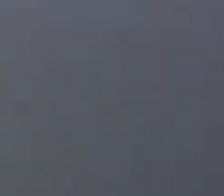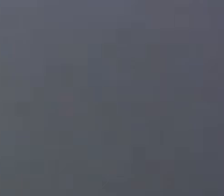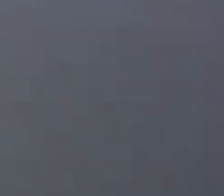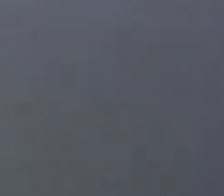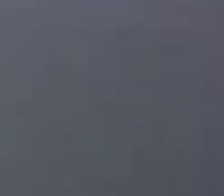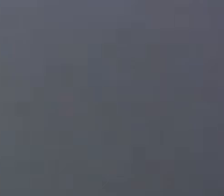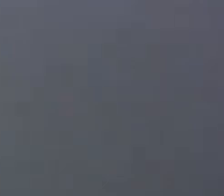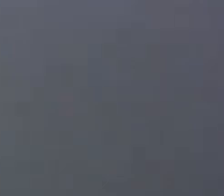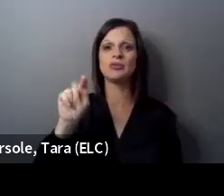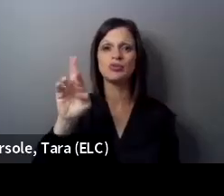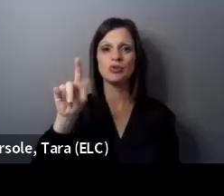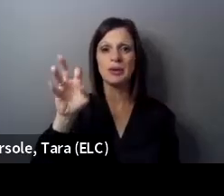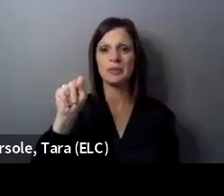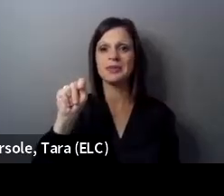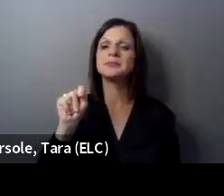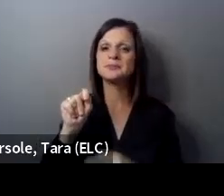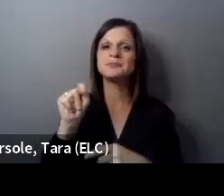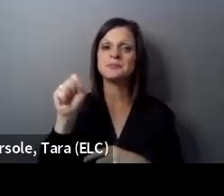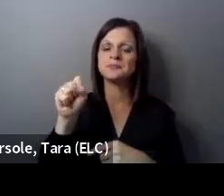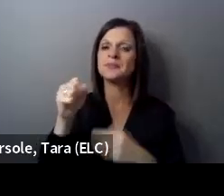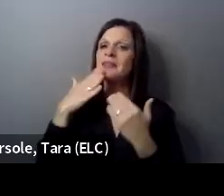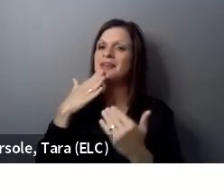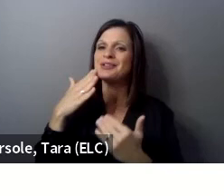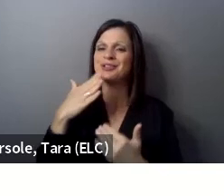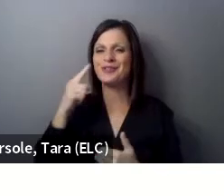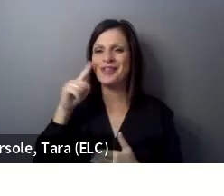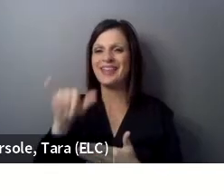Michelle, I will turn it over to you.